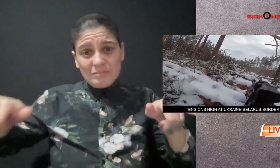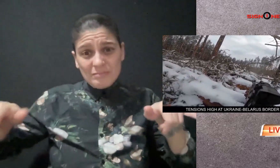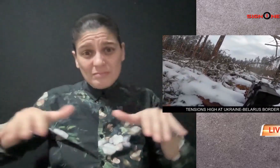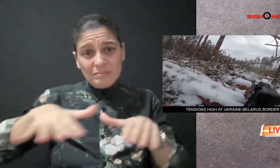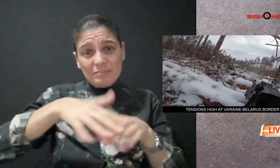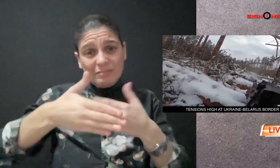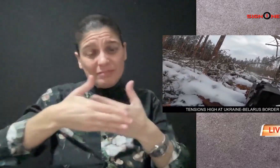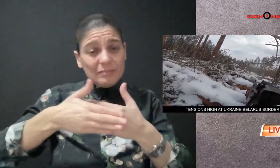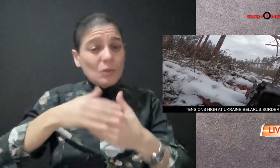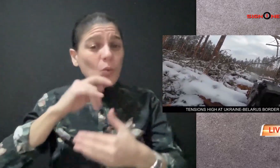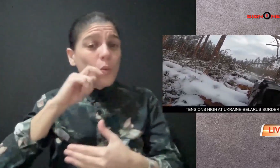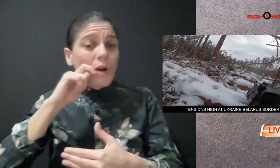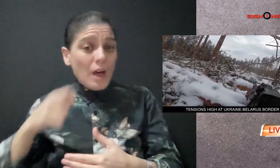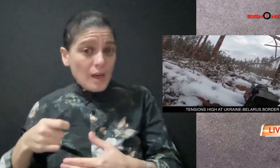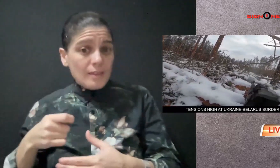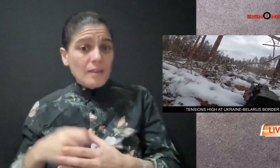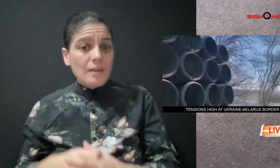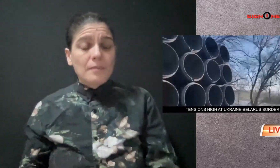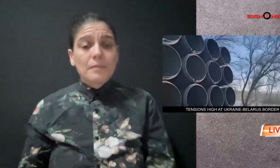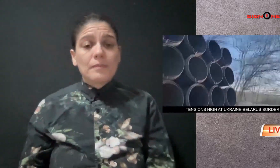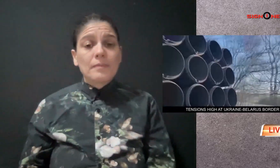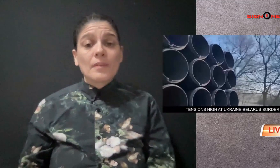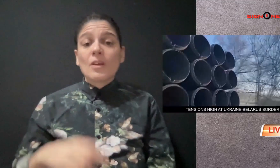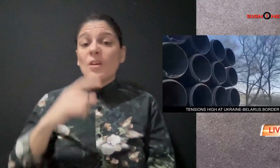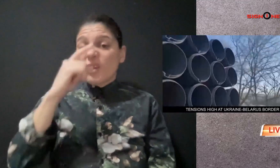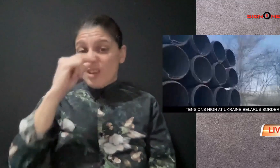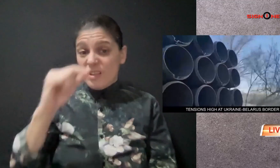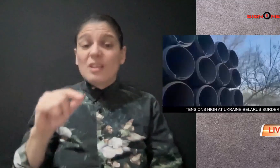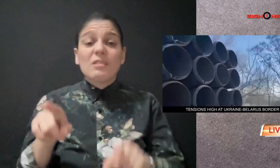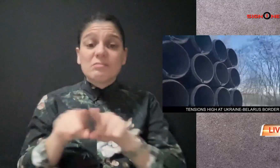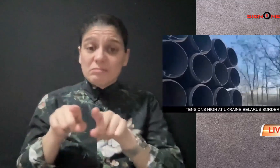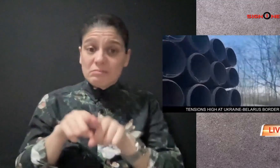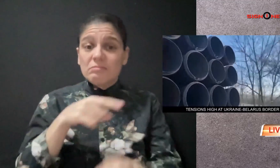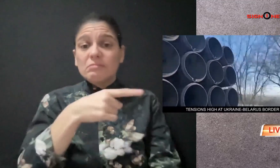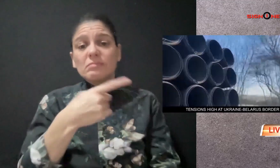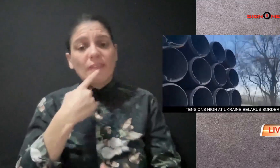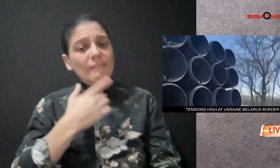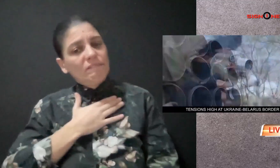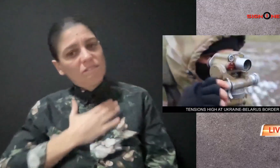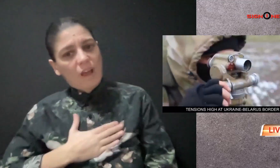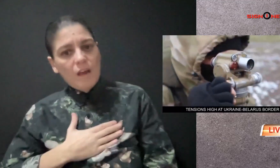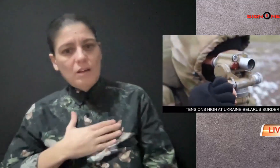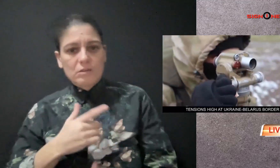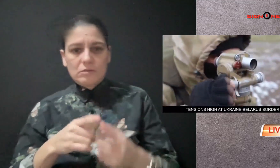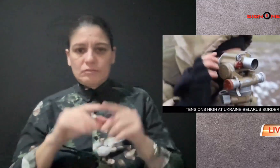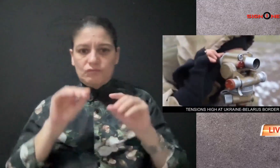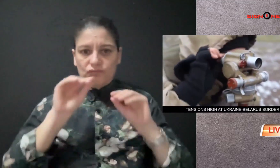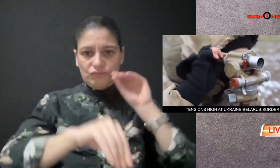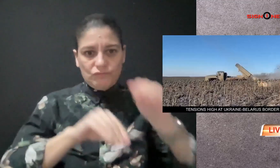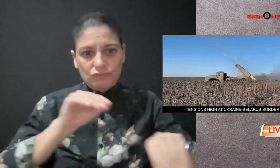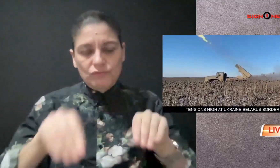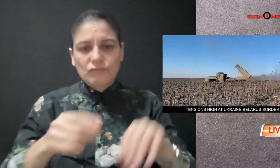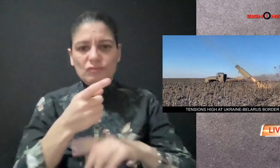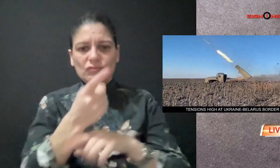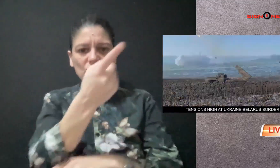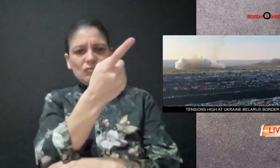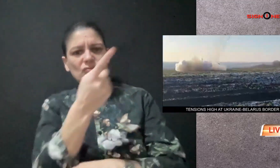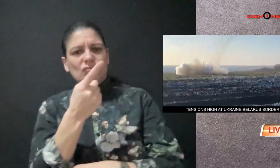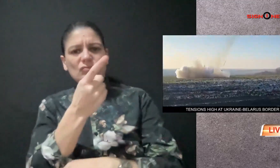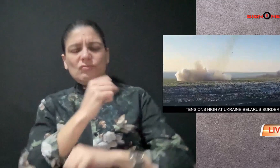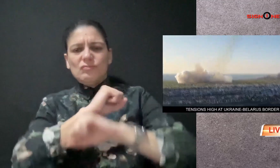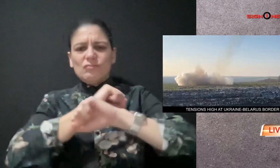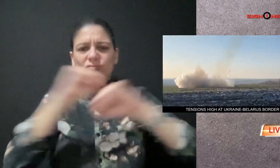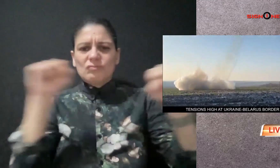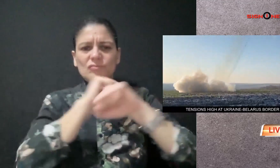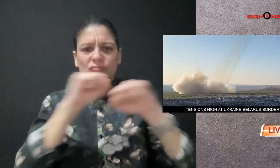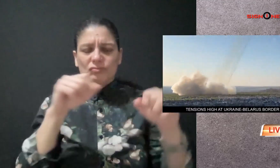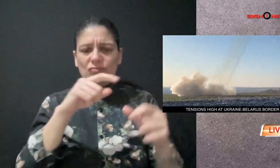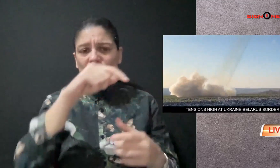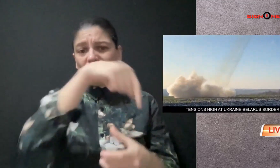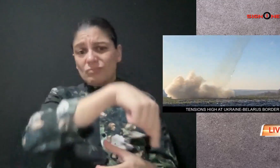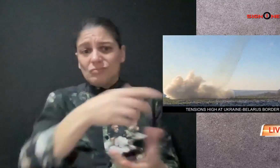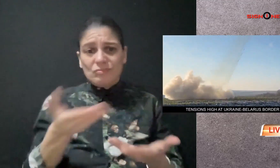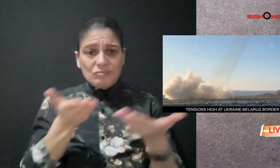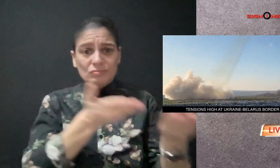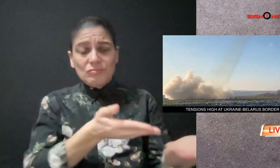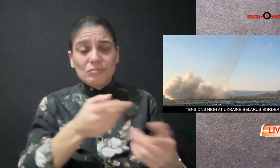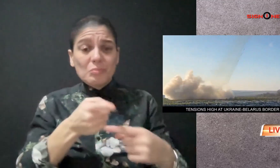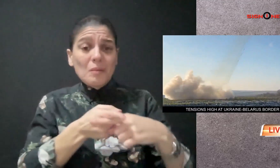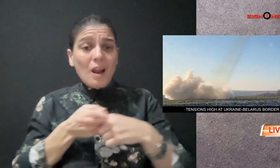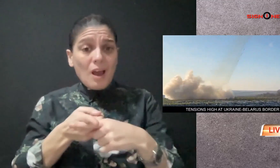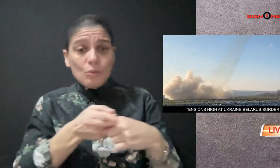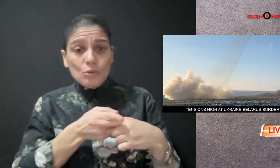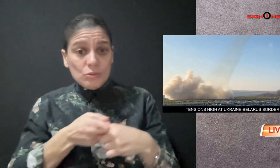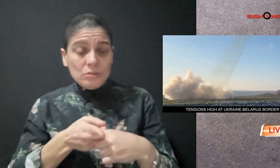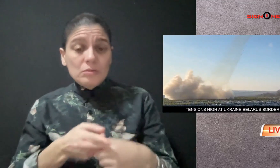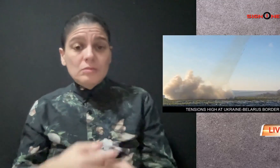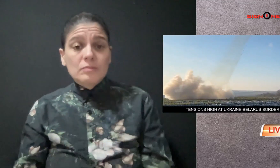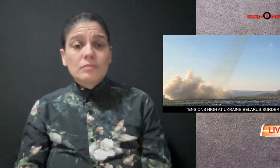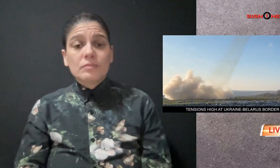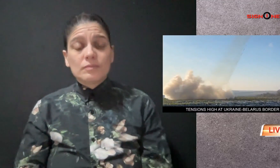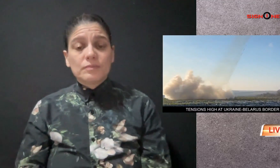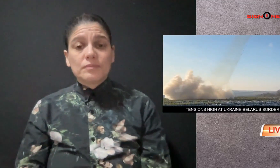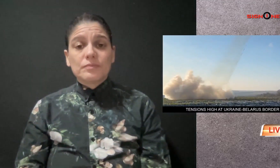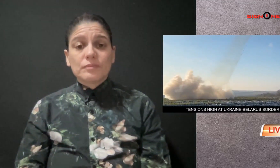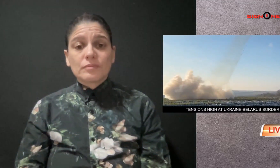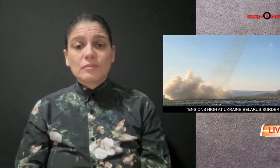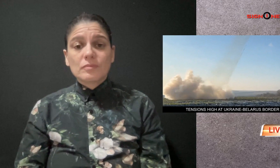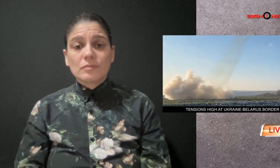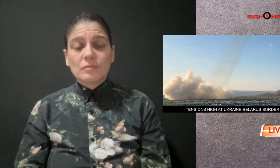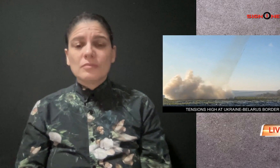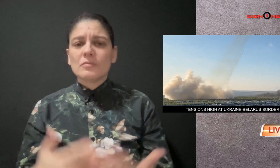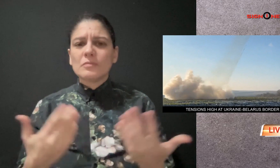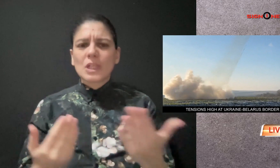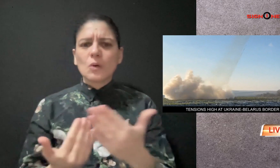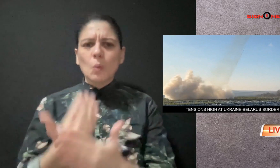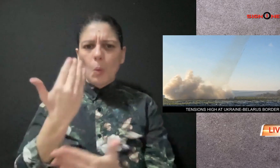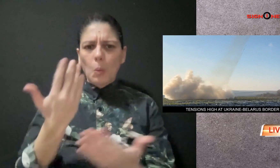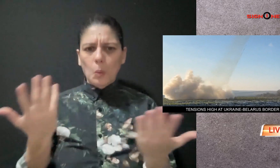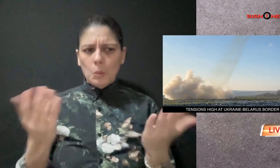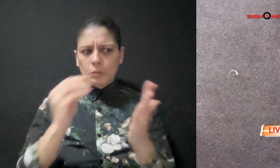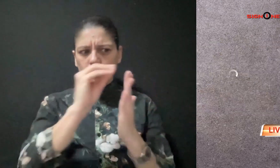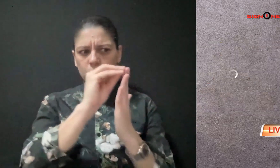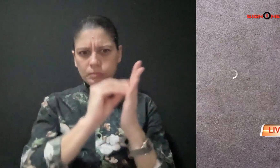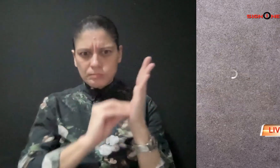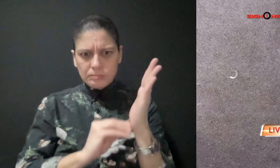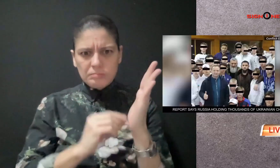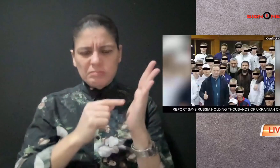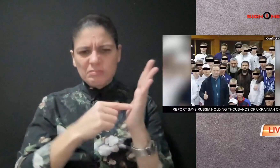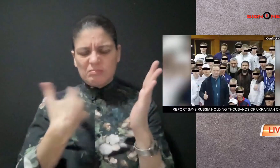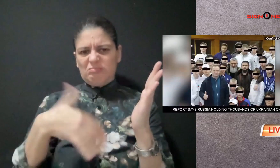border also Putin recently hinted he's even considering placing nukes into Belarus